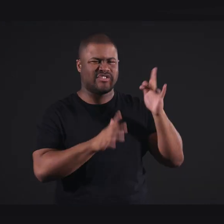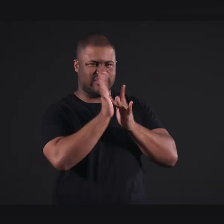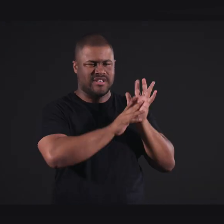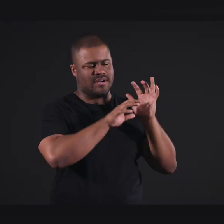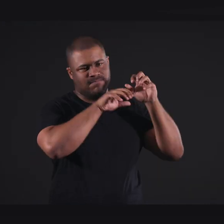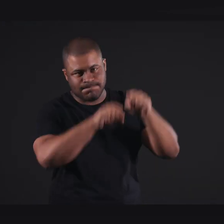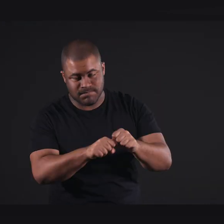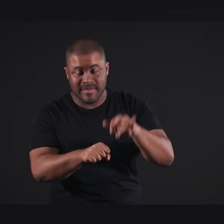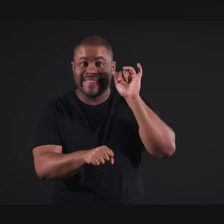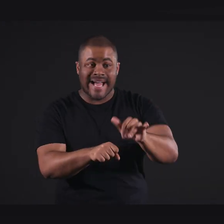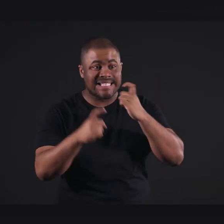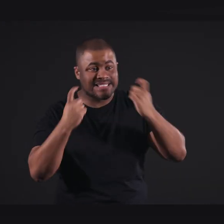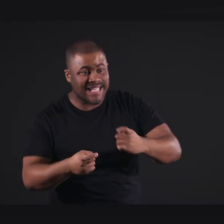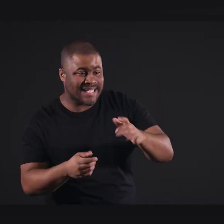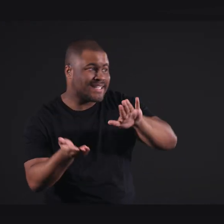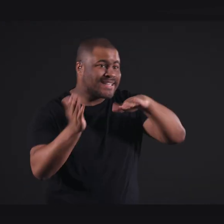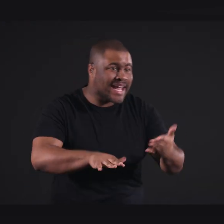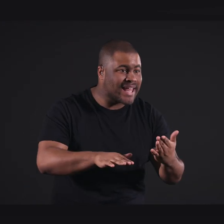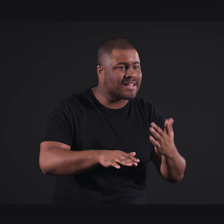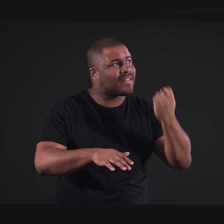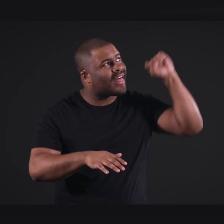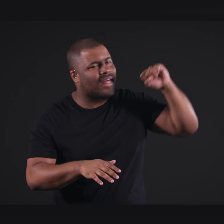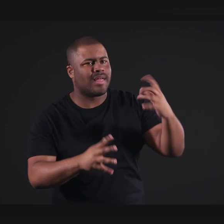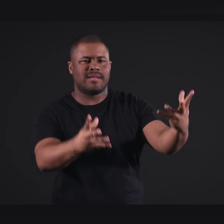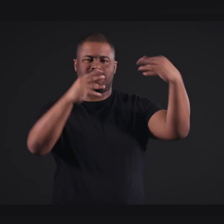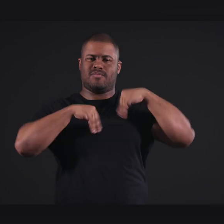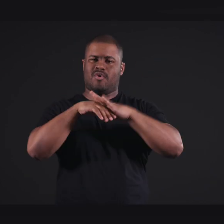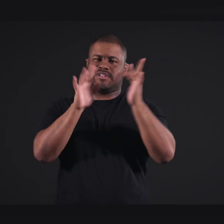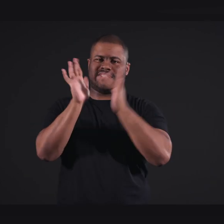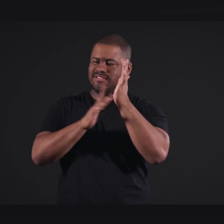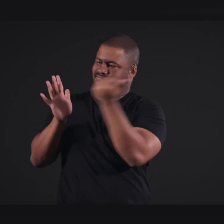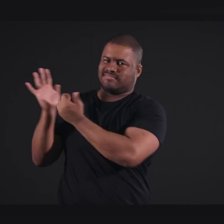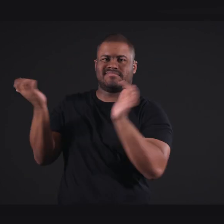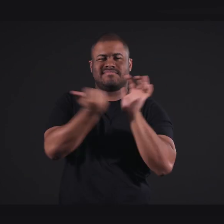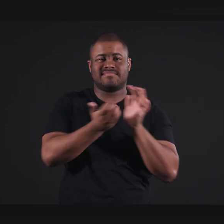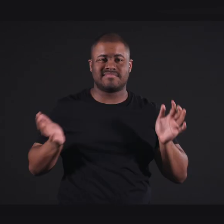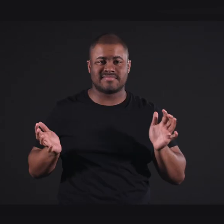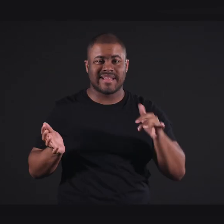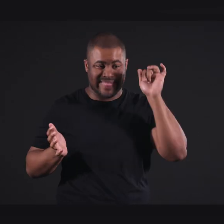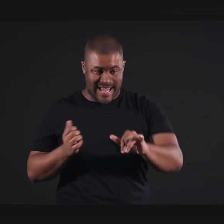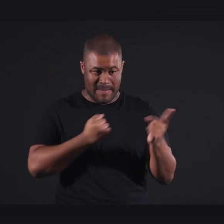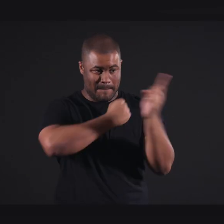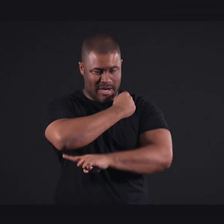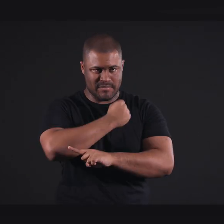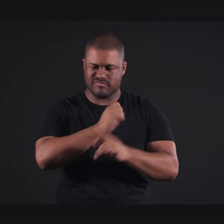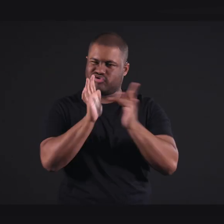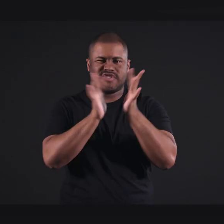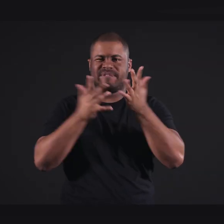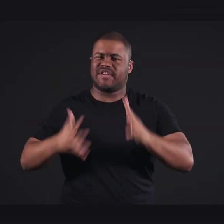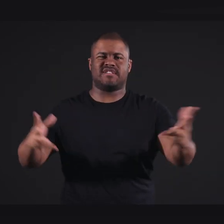So, Jesus became sin and was pinned under death so these plagues might pass us over.